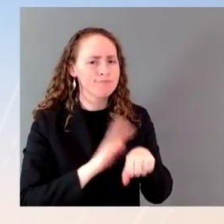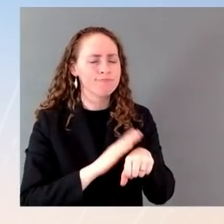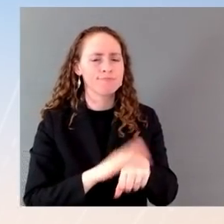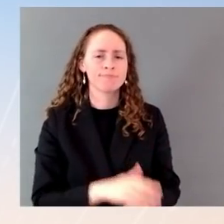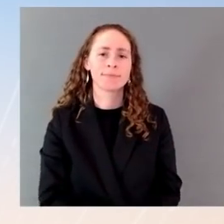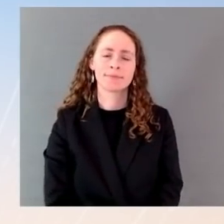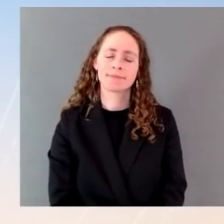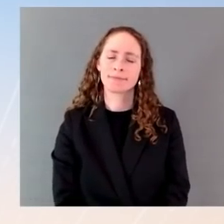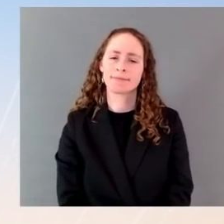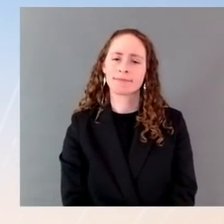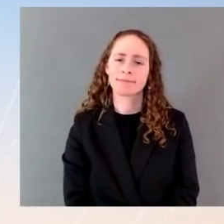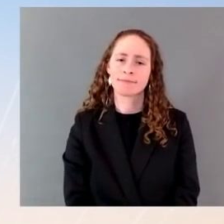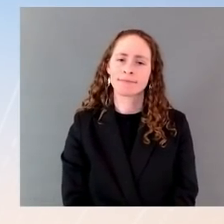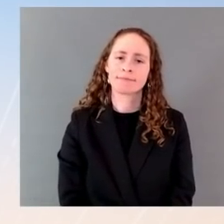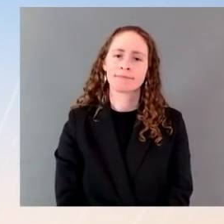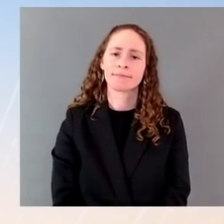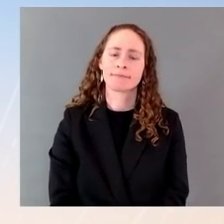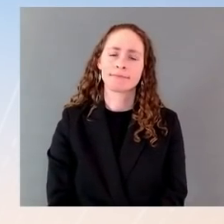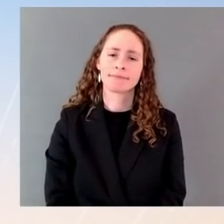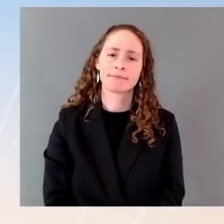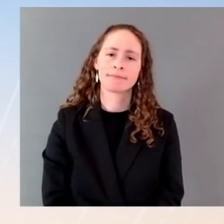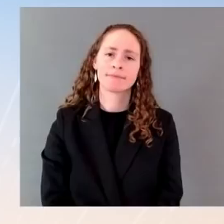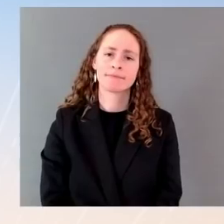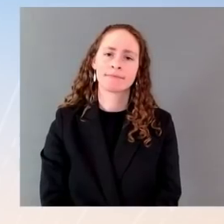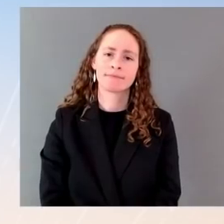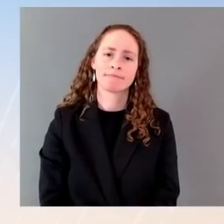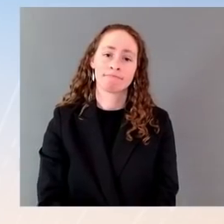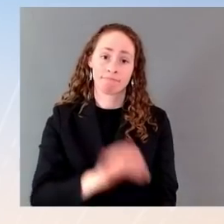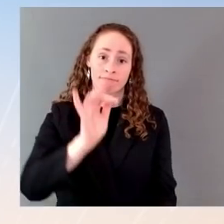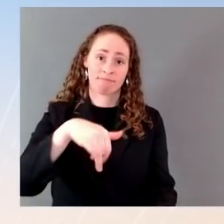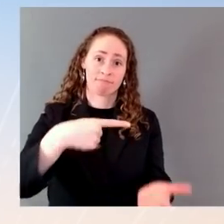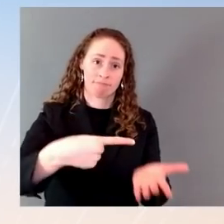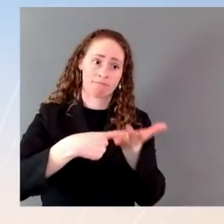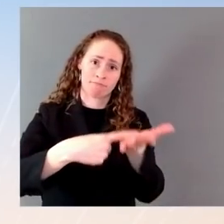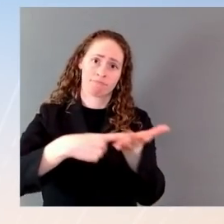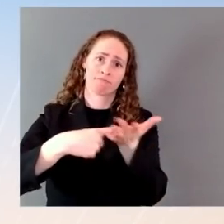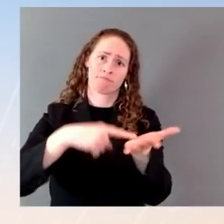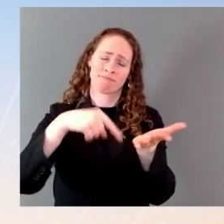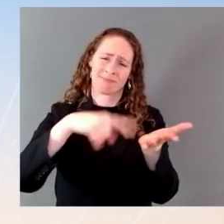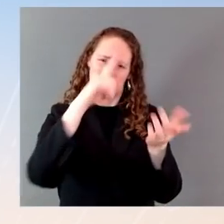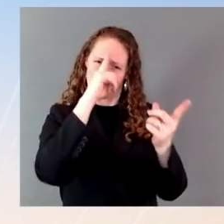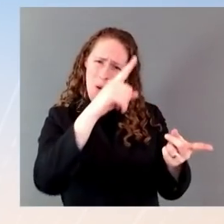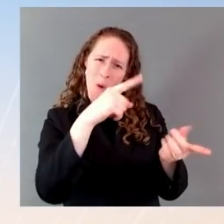with respect to an invasion of Ukraine. Yeah. The Press: Russia suggested in recent days